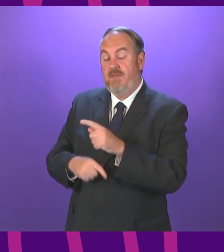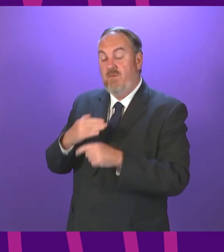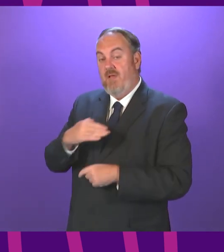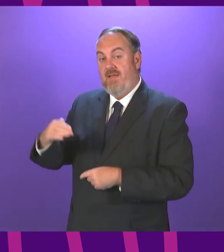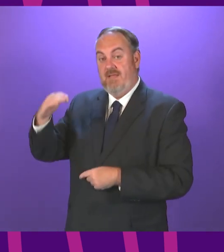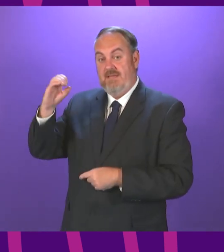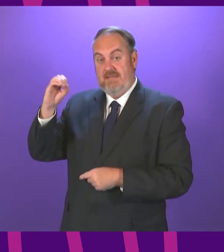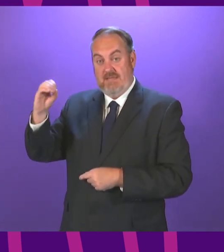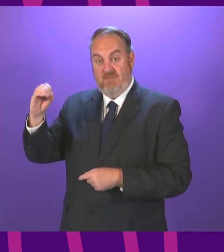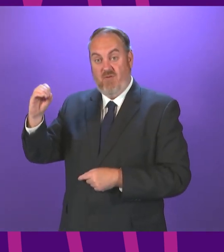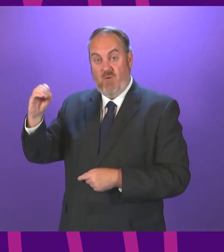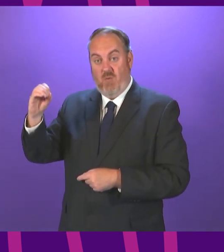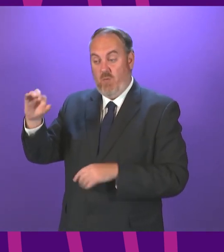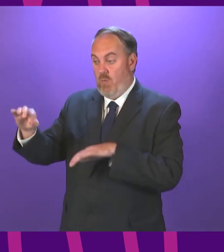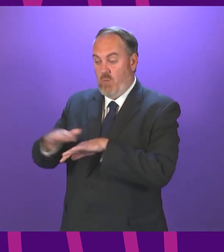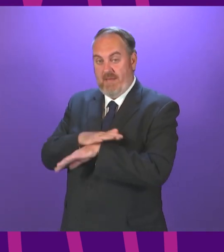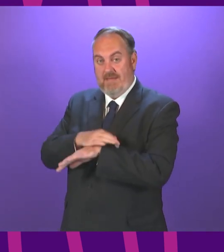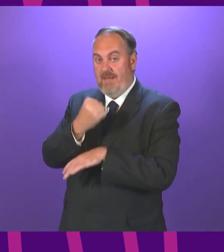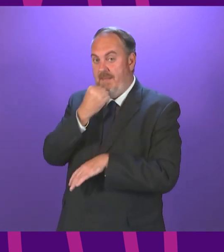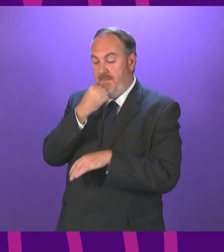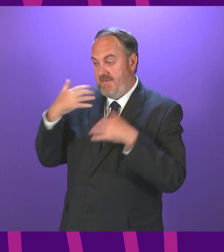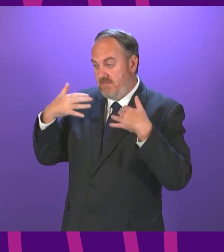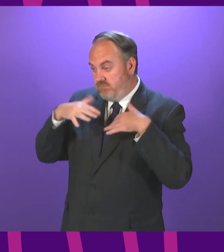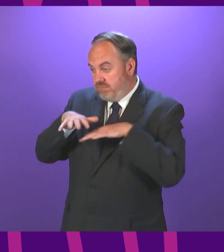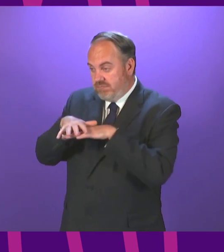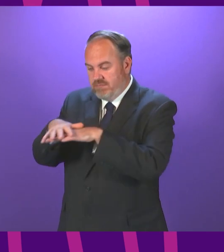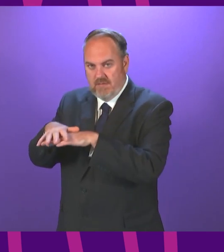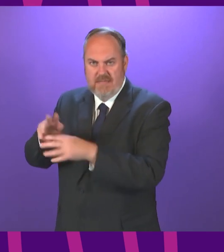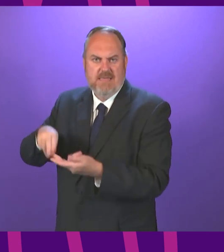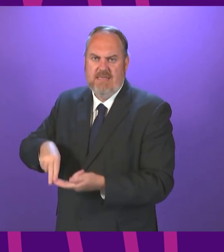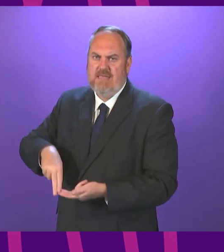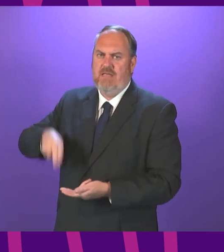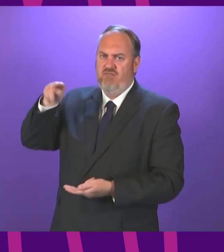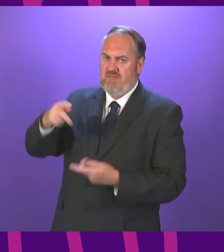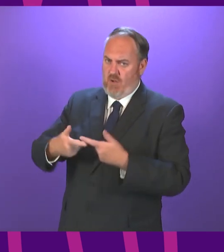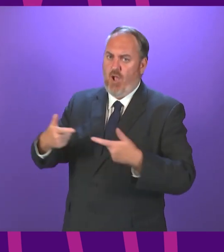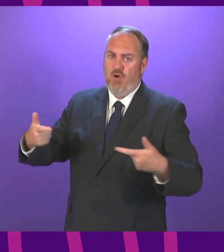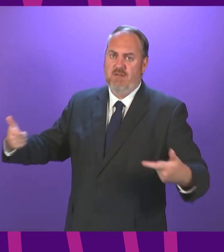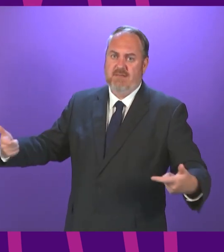considerably. I will ask the relevant minister to write to Pauline McNeill shortly with all the